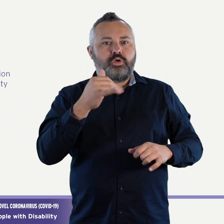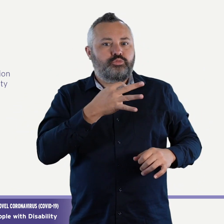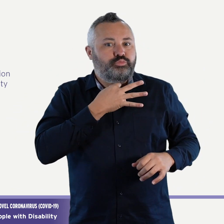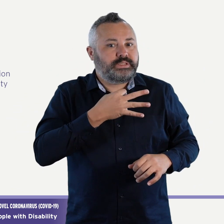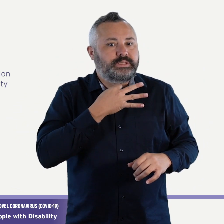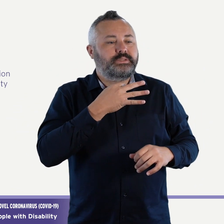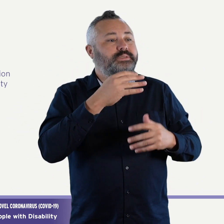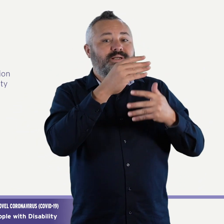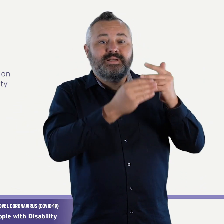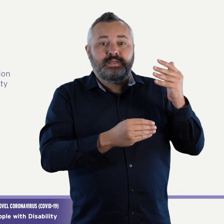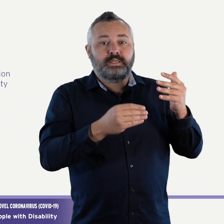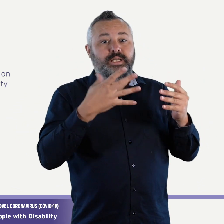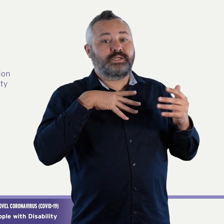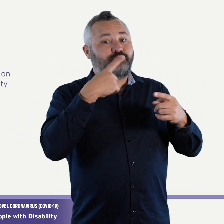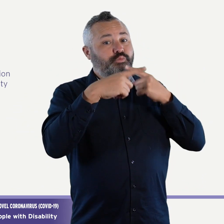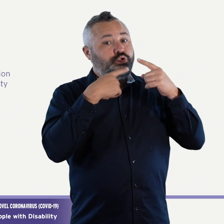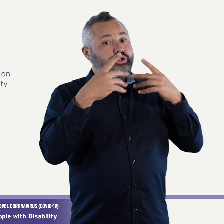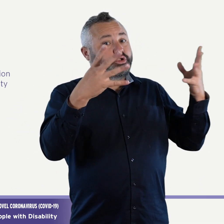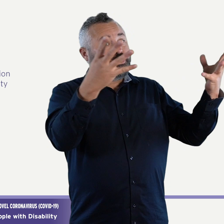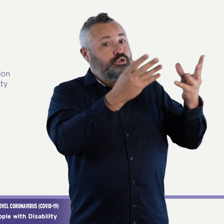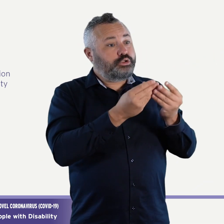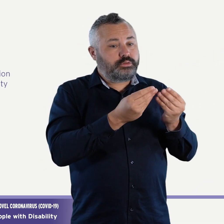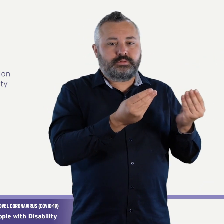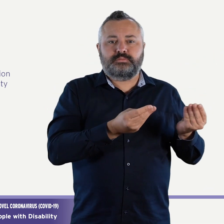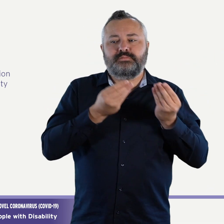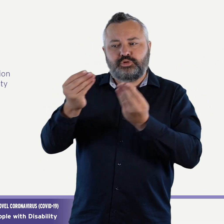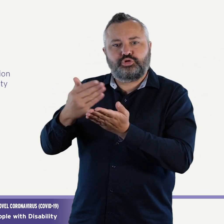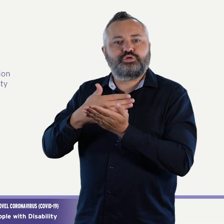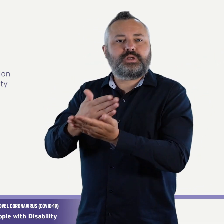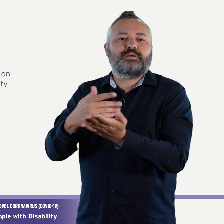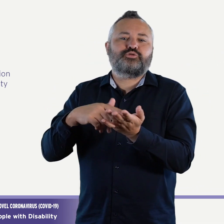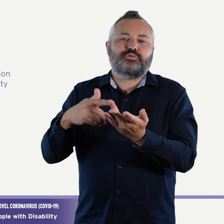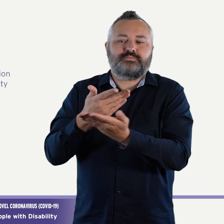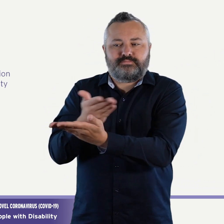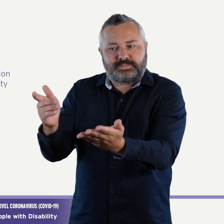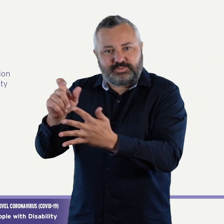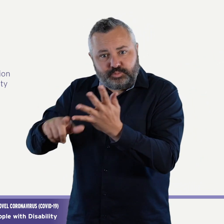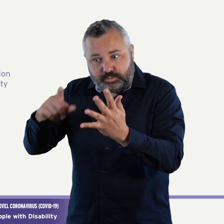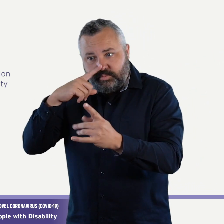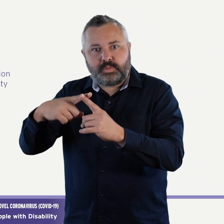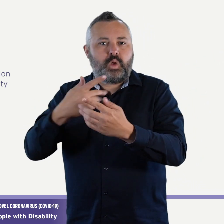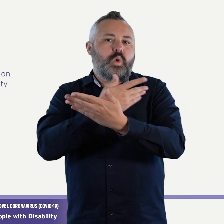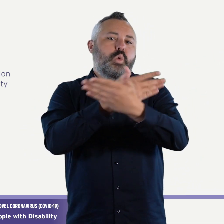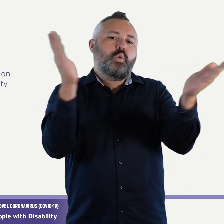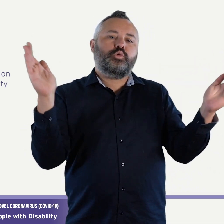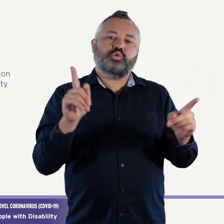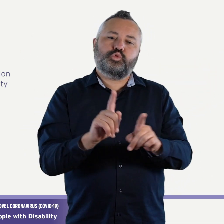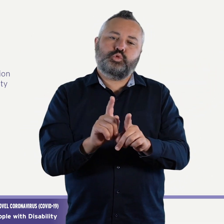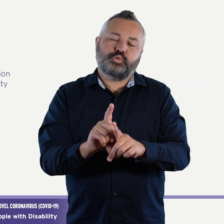especially about risks to, & responses for, people with disability.